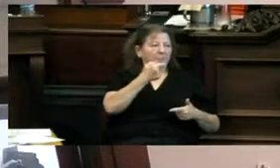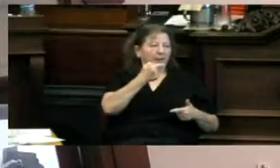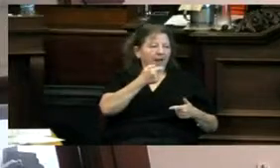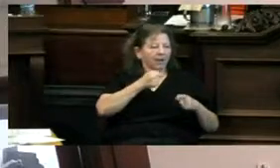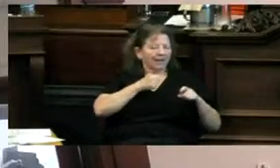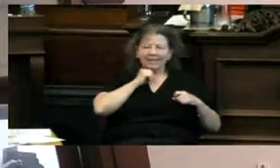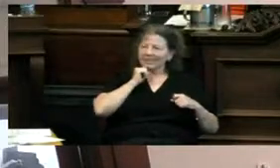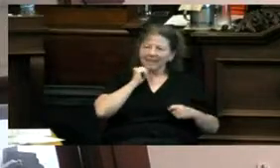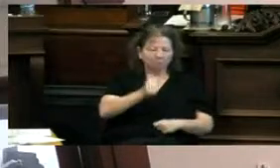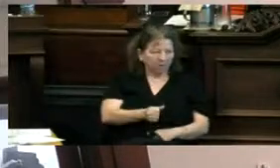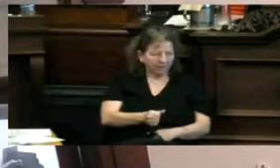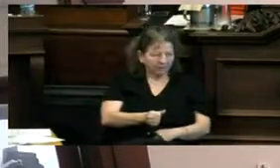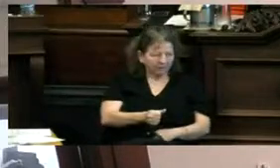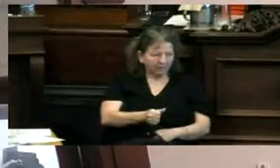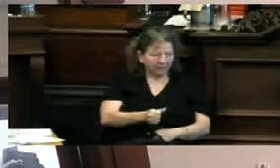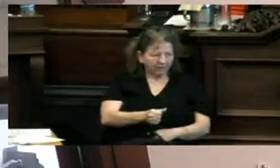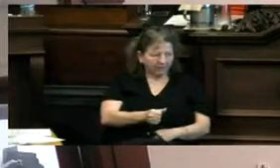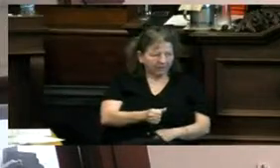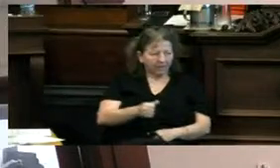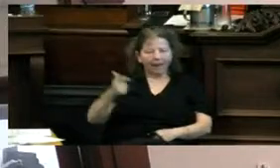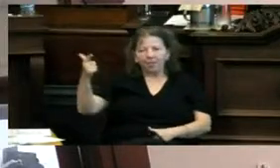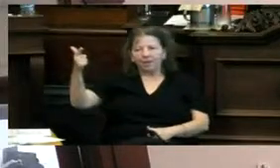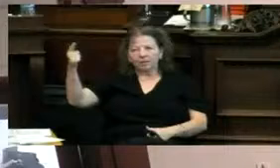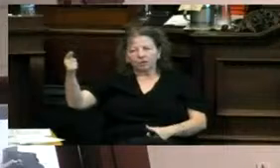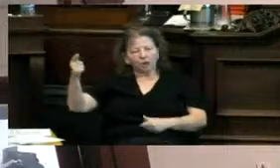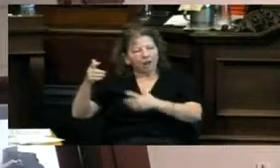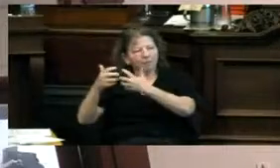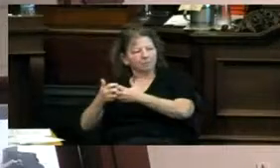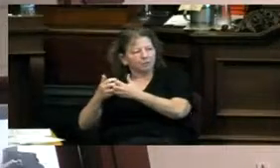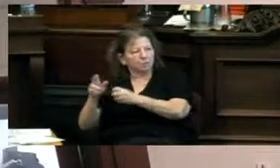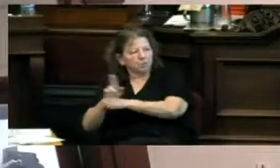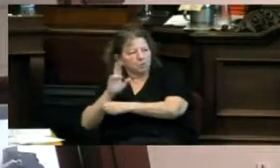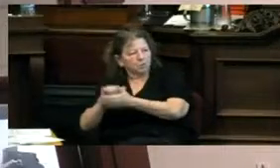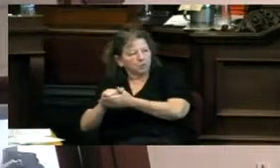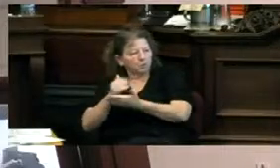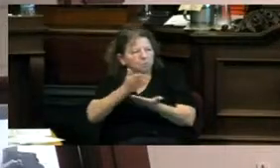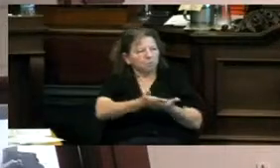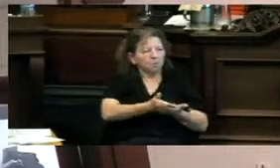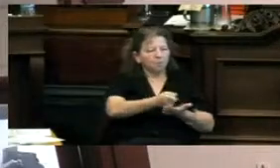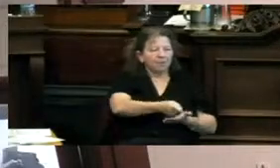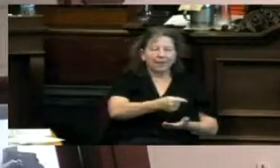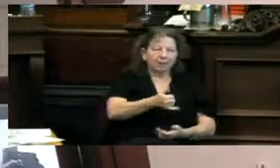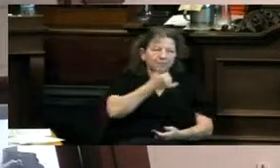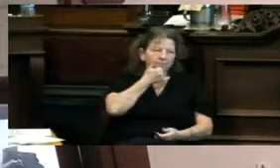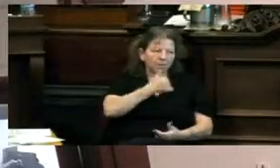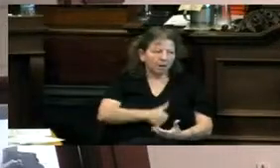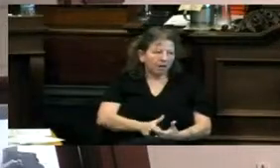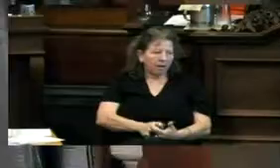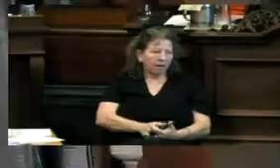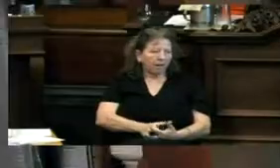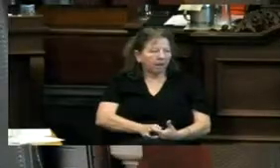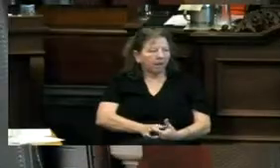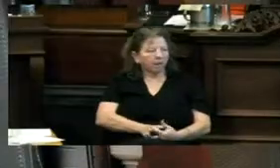that there was returned fire when there wasn't, and the